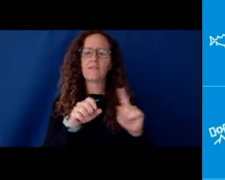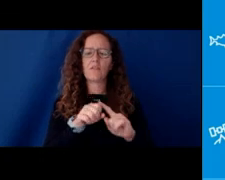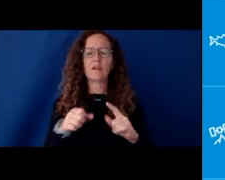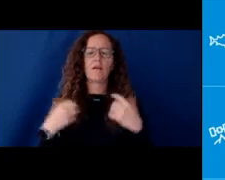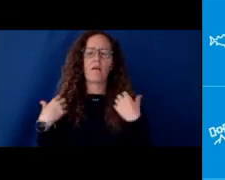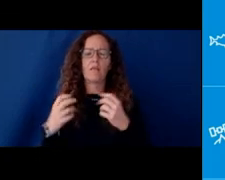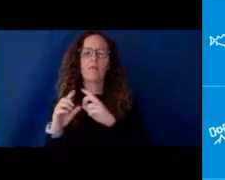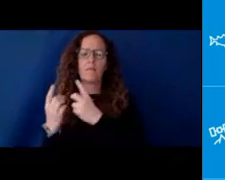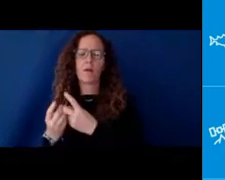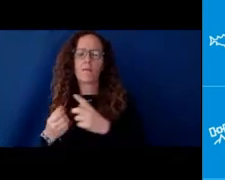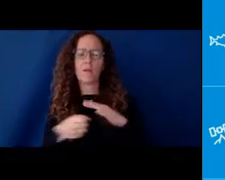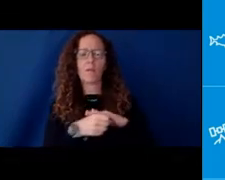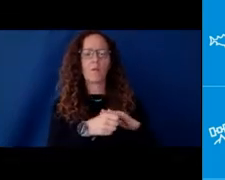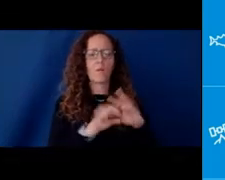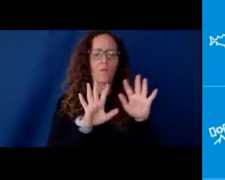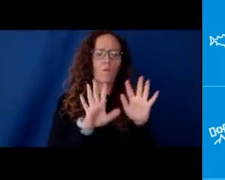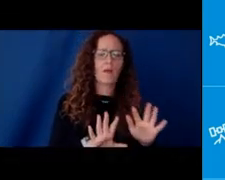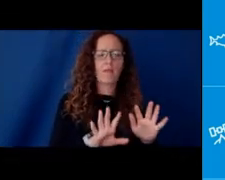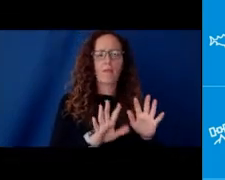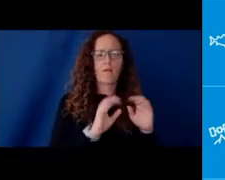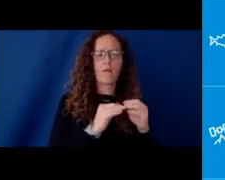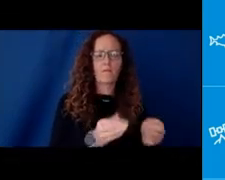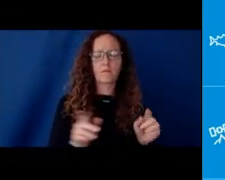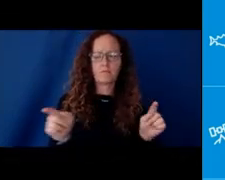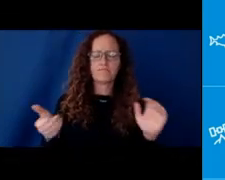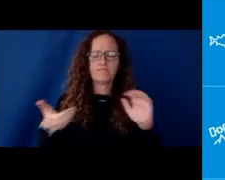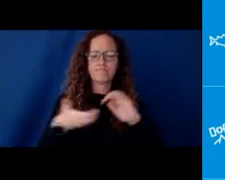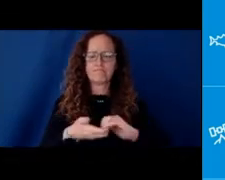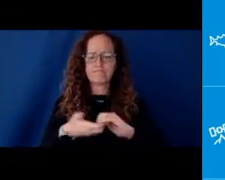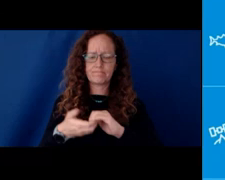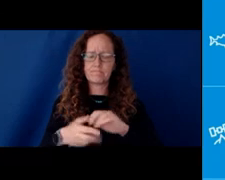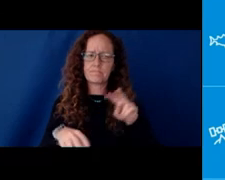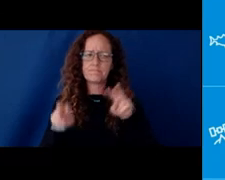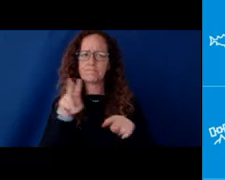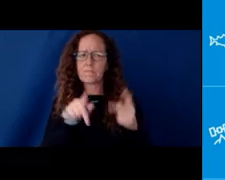you know, at what point, at what temperatures, alerts were issued and compared them against,